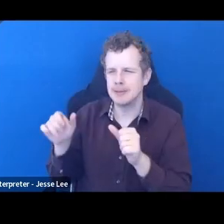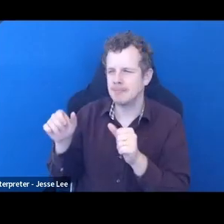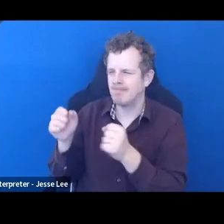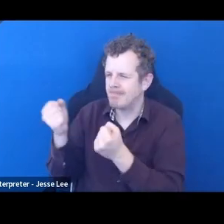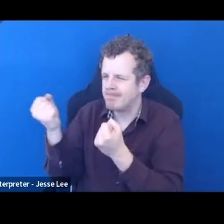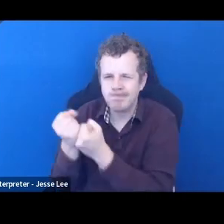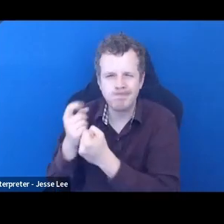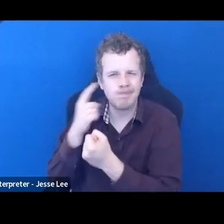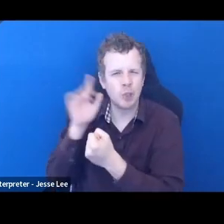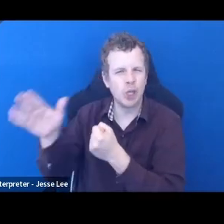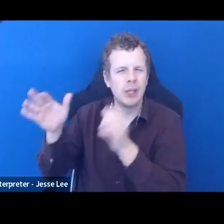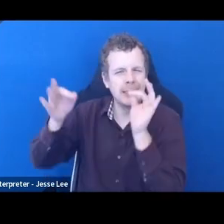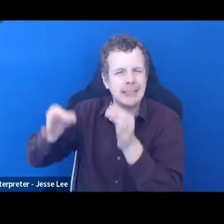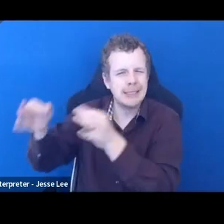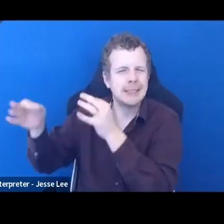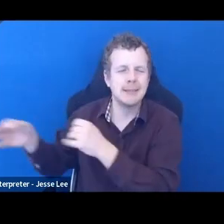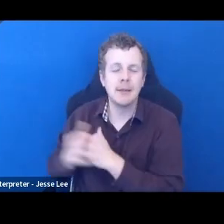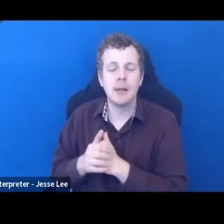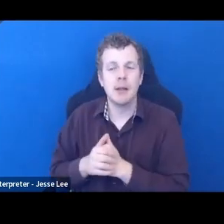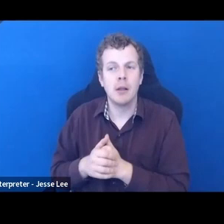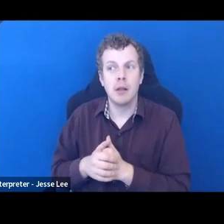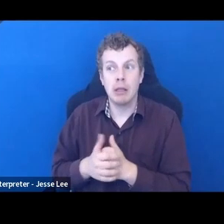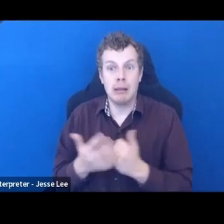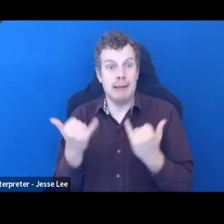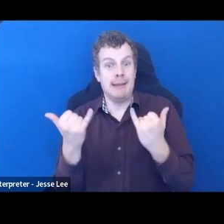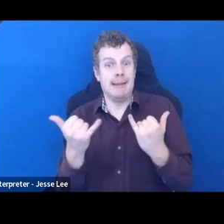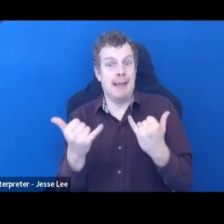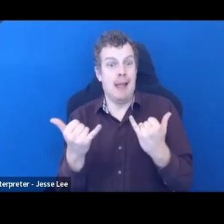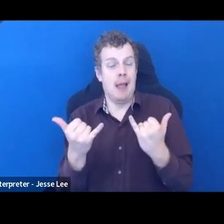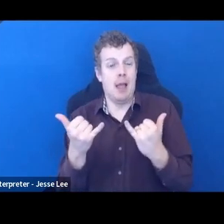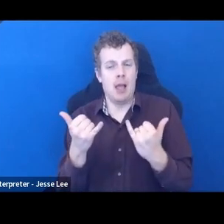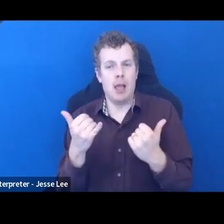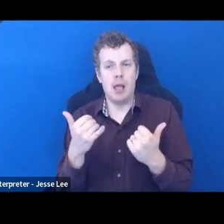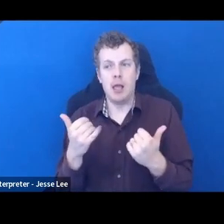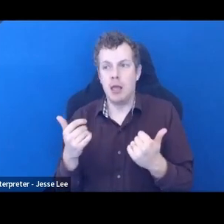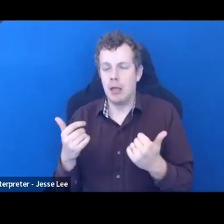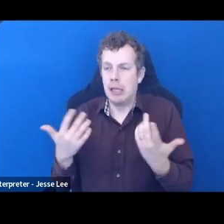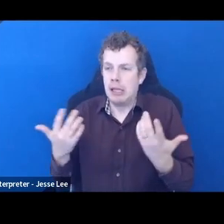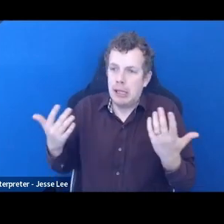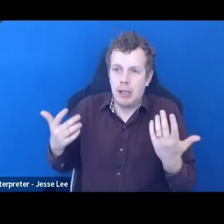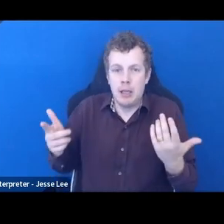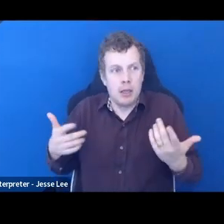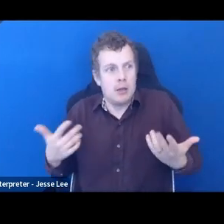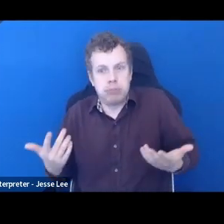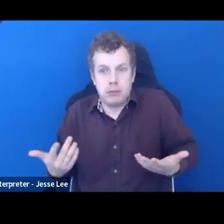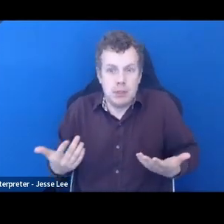So it's not you know, so kind of just we do what we can and we do the best that we can without any formal guidance.